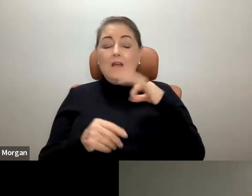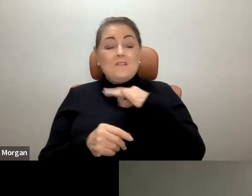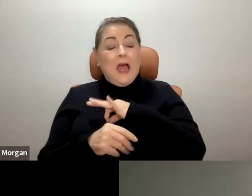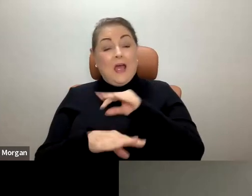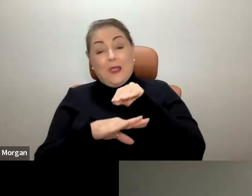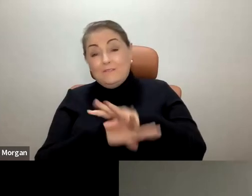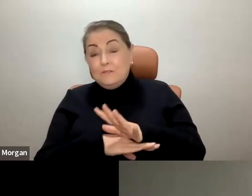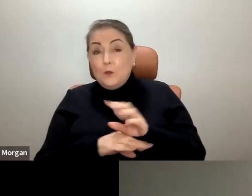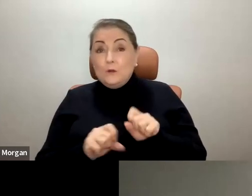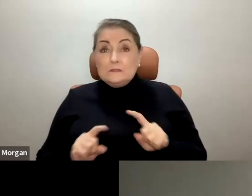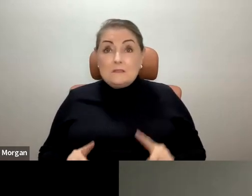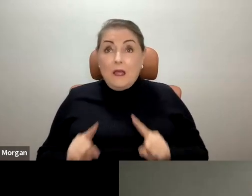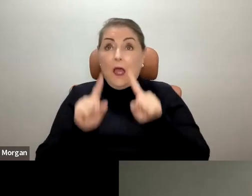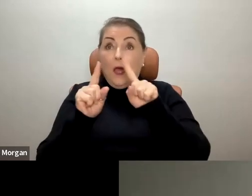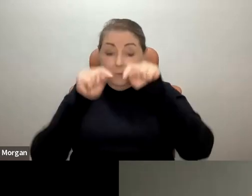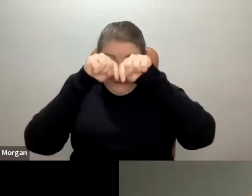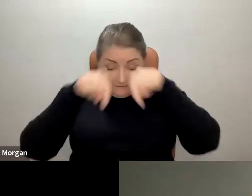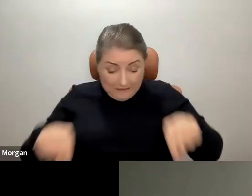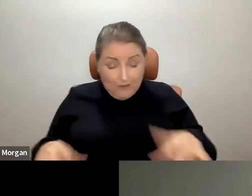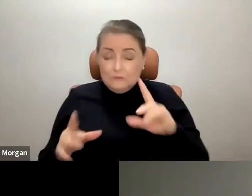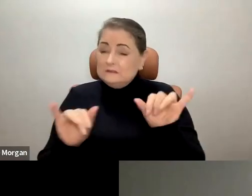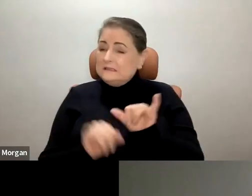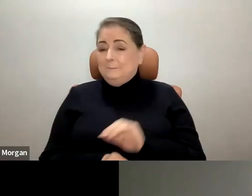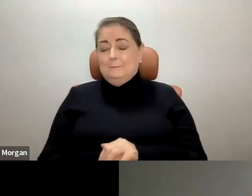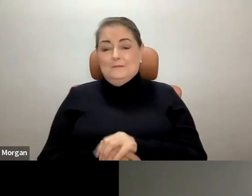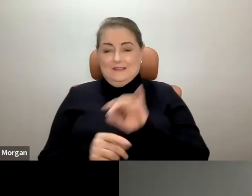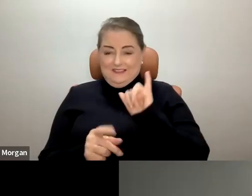and down. [Rebecca Mushtare] That's precisely our strategy, Clare.